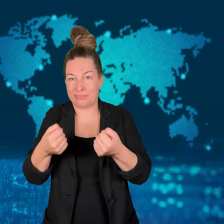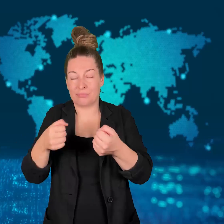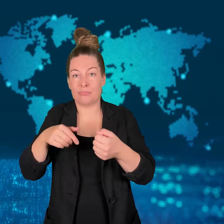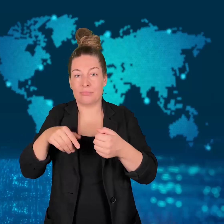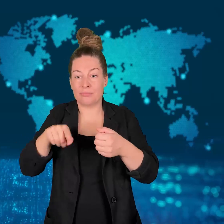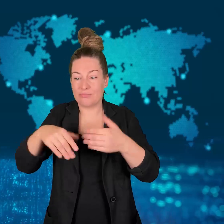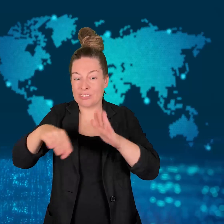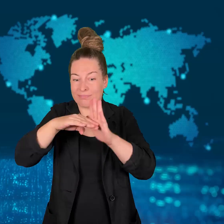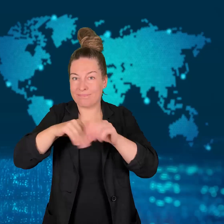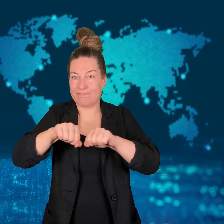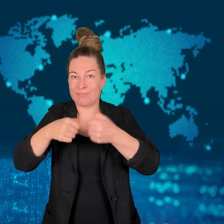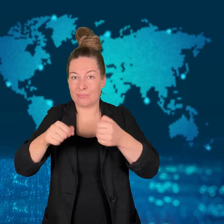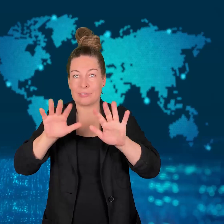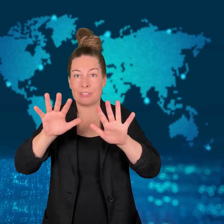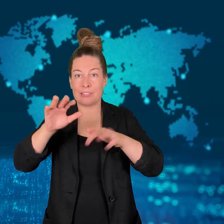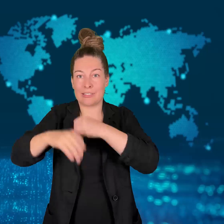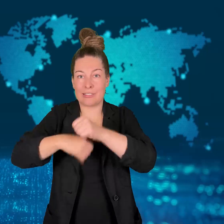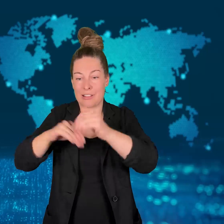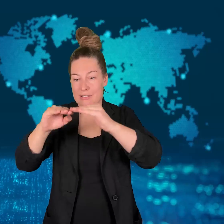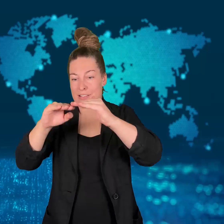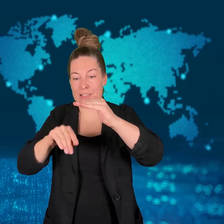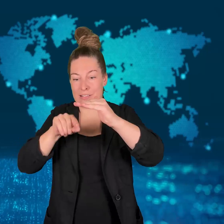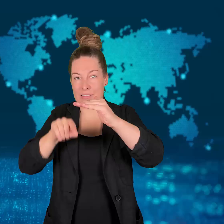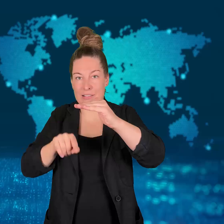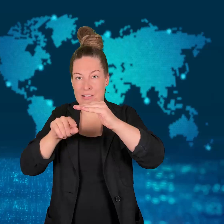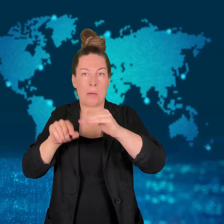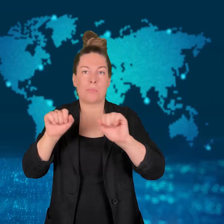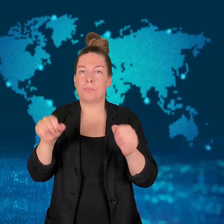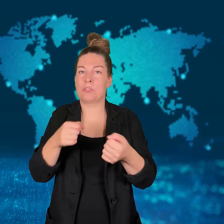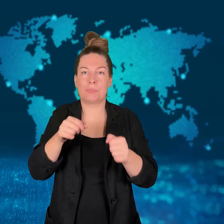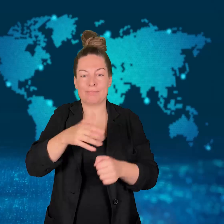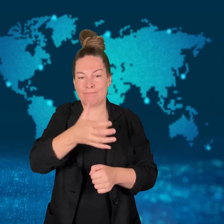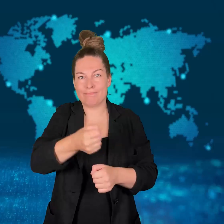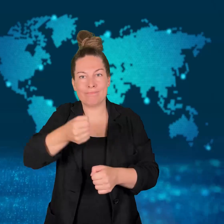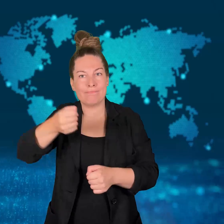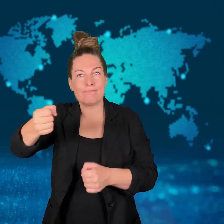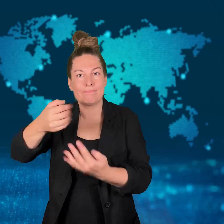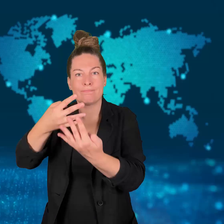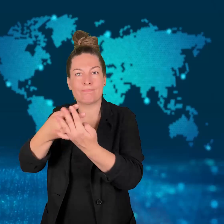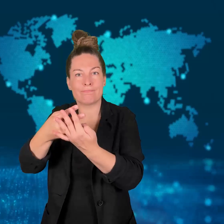This would mean that violent repeat offenders as young as 10 years old can